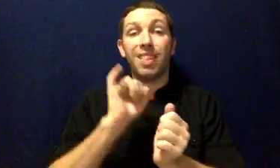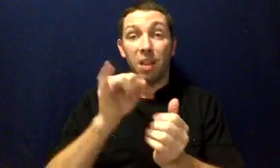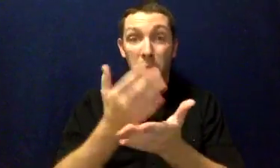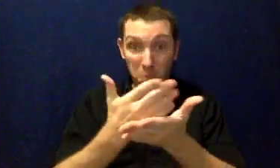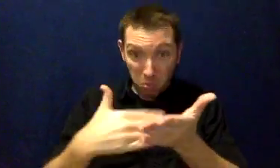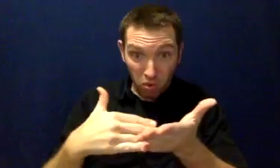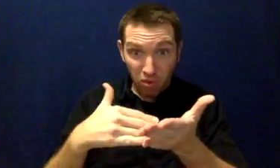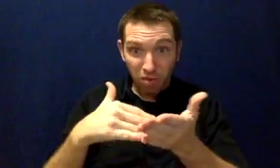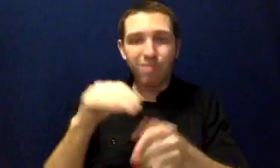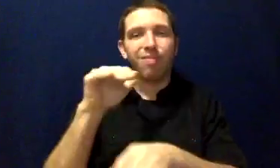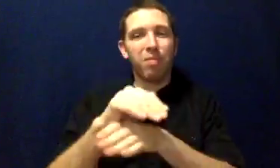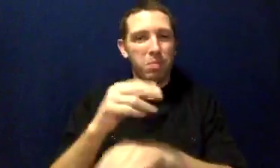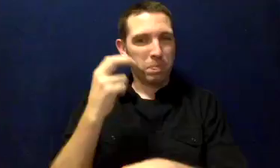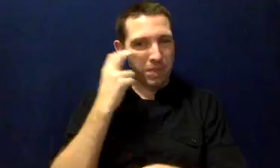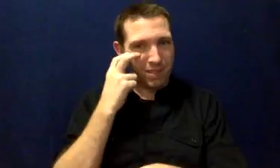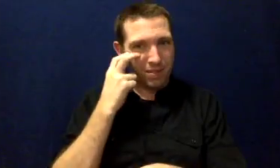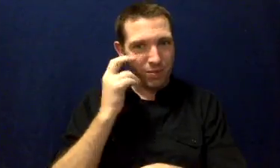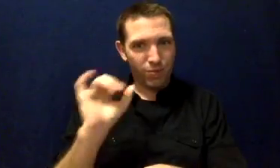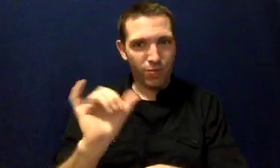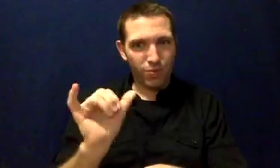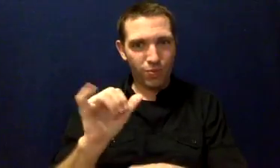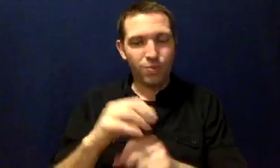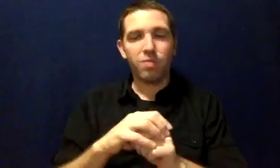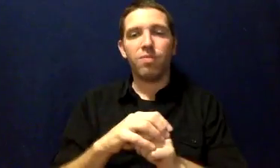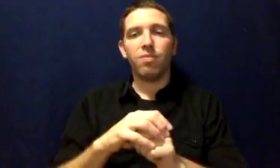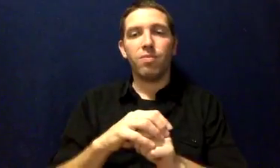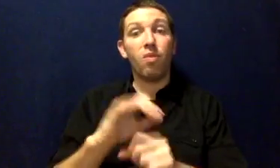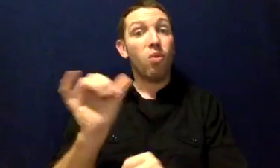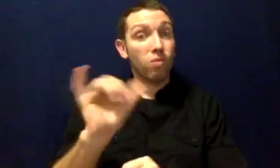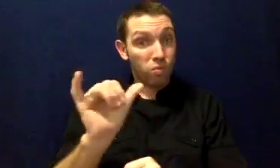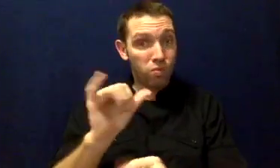Night blindness is another aspect of RP.